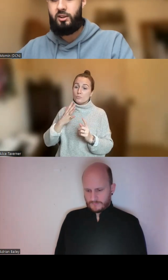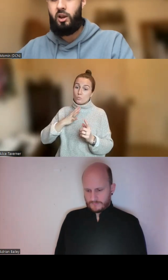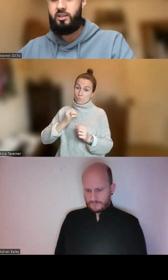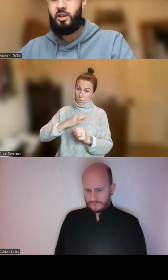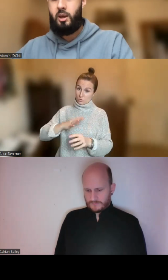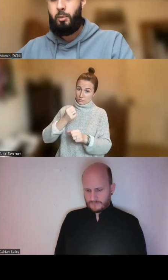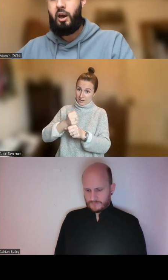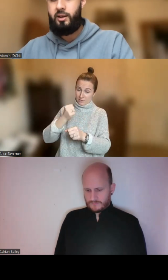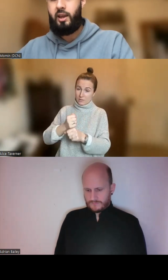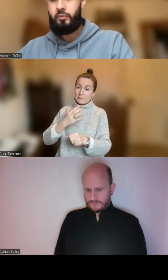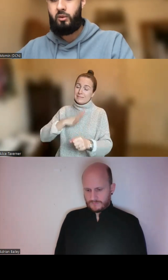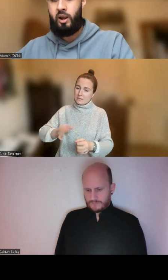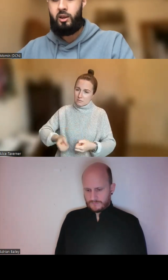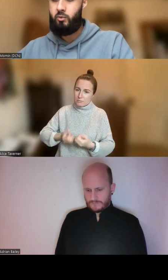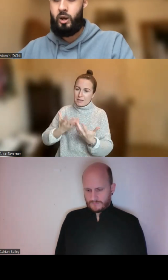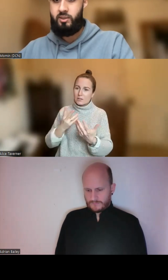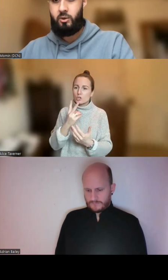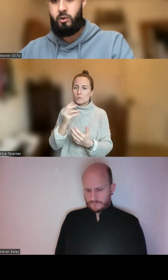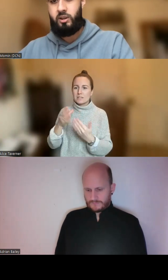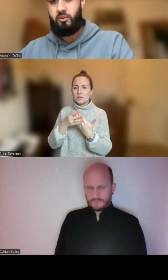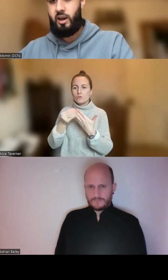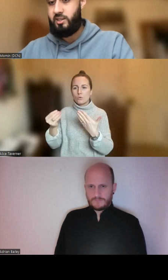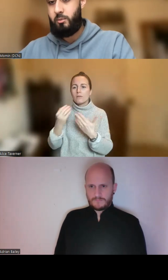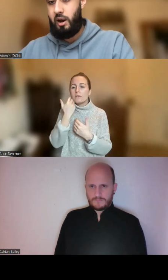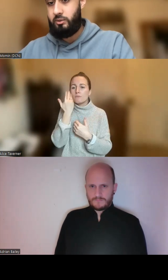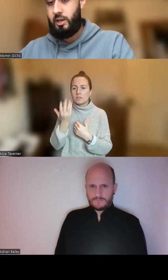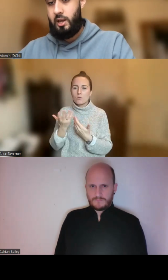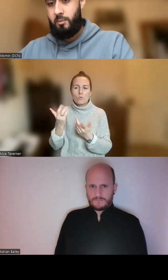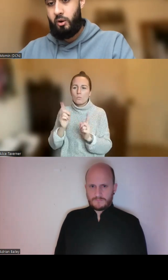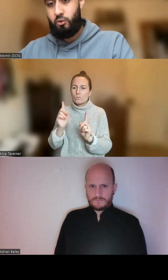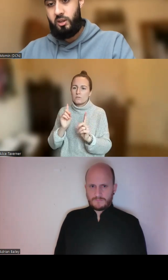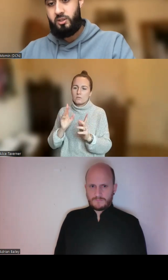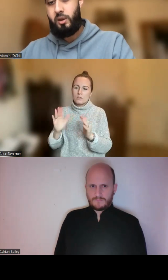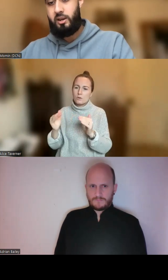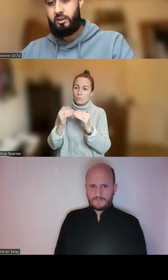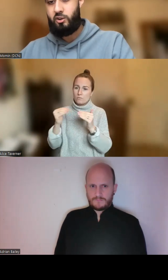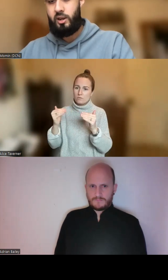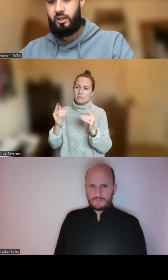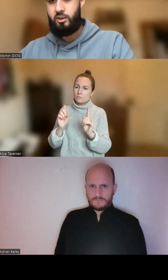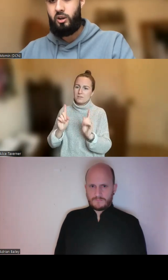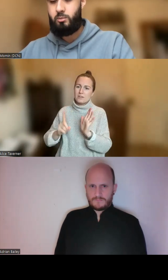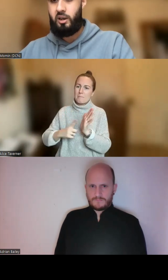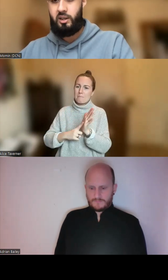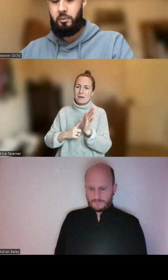$20 per day or whatever the equivalent for that is in pounds. You need to be spending that $20 per day.